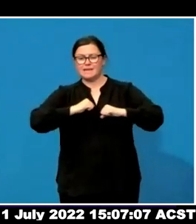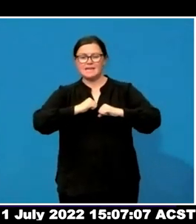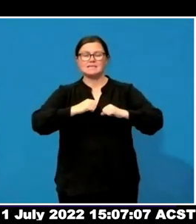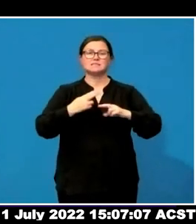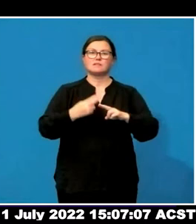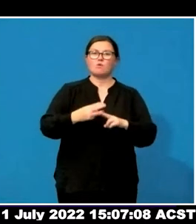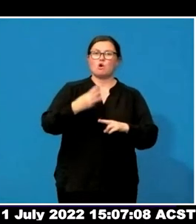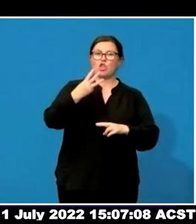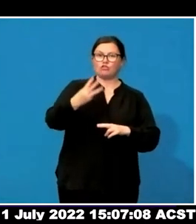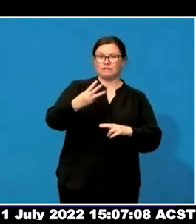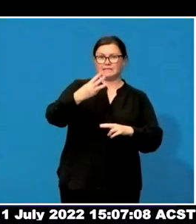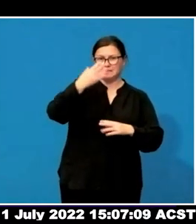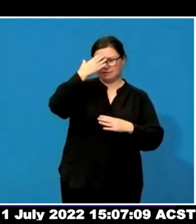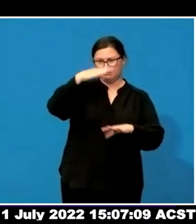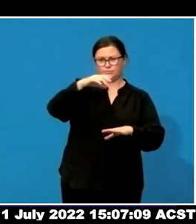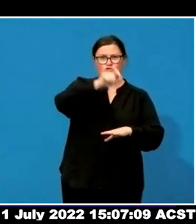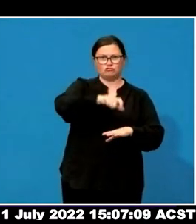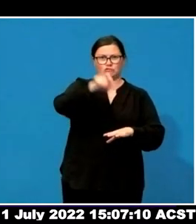Can you help with what that's intended to do or what it means?